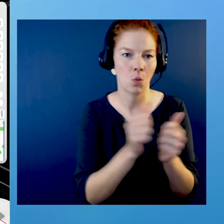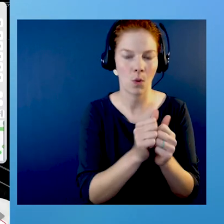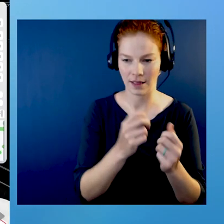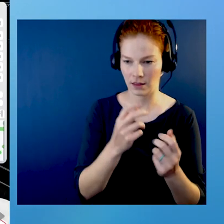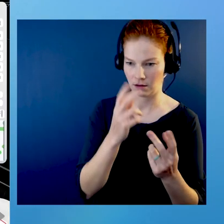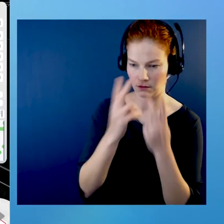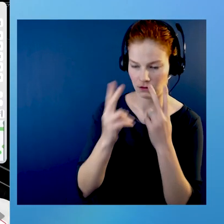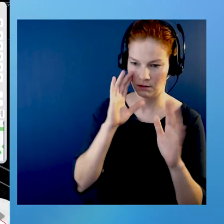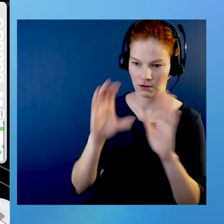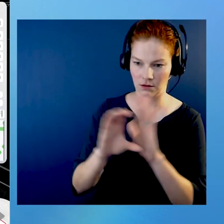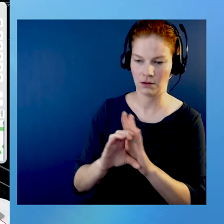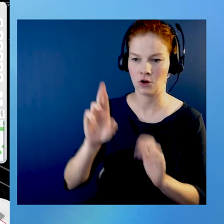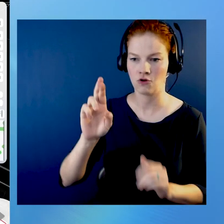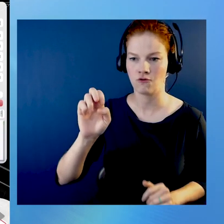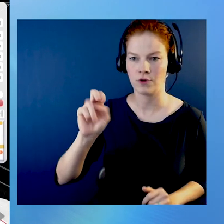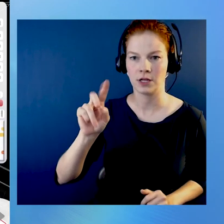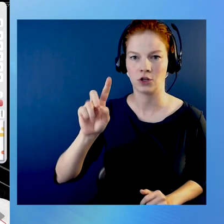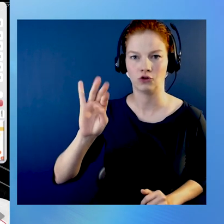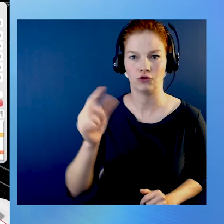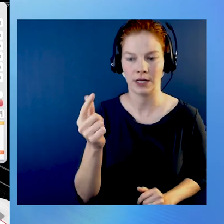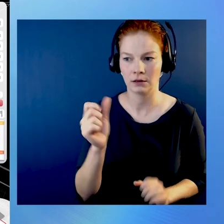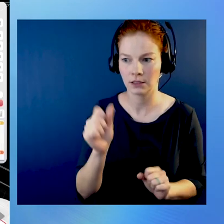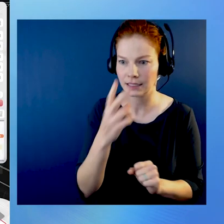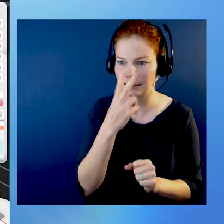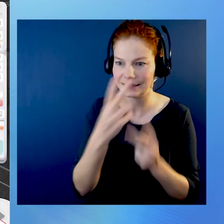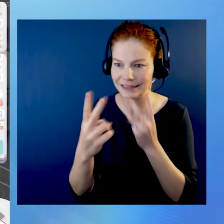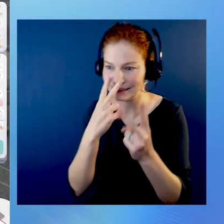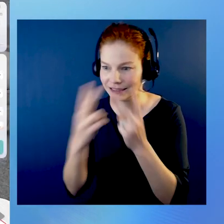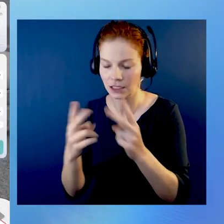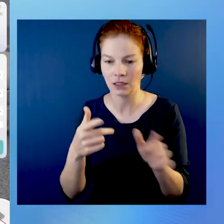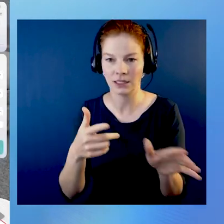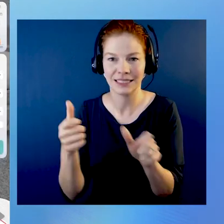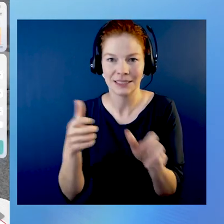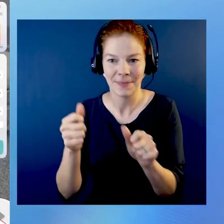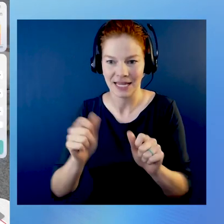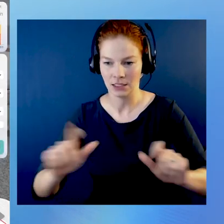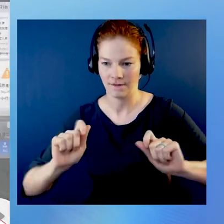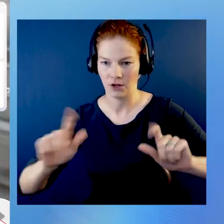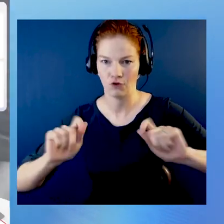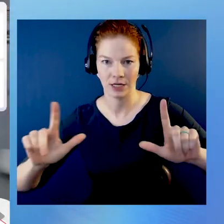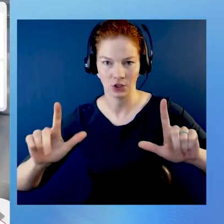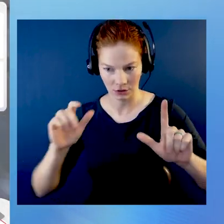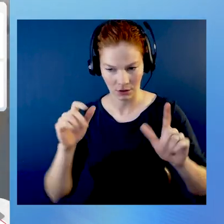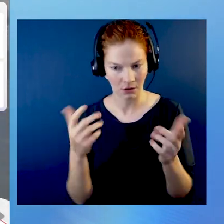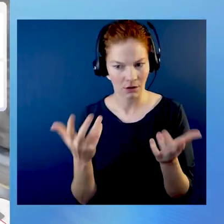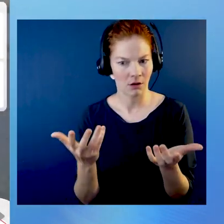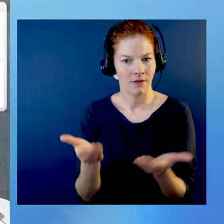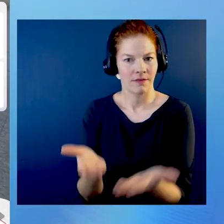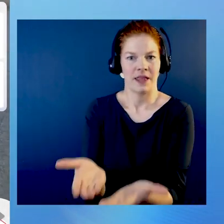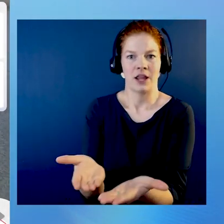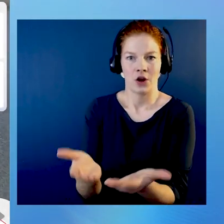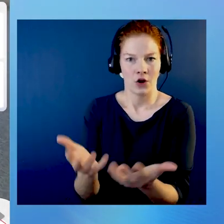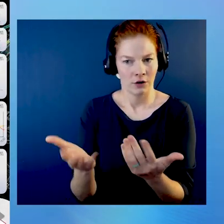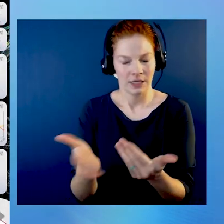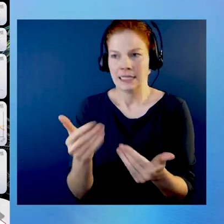and resulting in a substantial increase in rendering effects or speeds of iteration. It all really just helps in